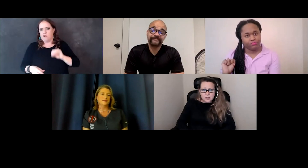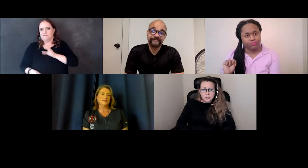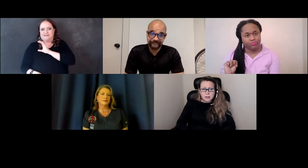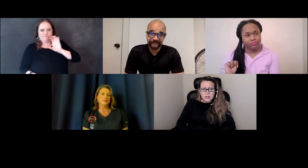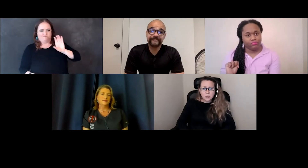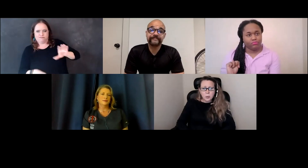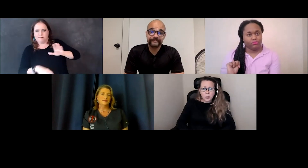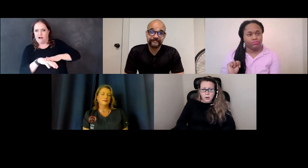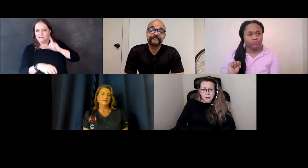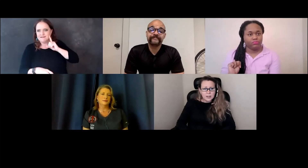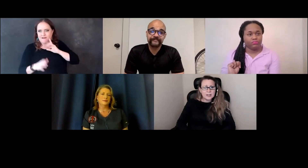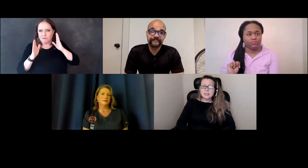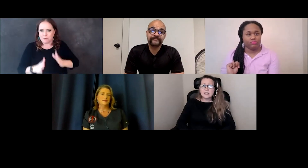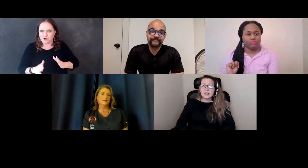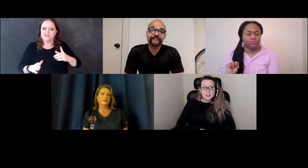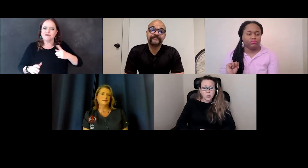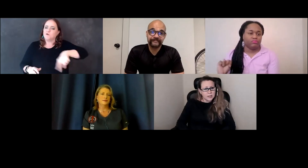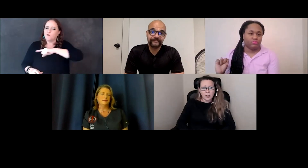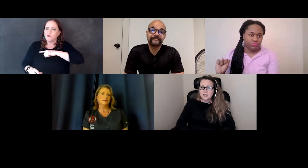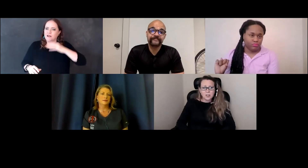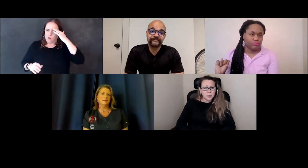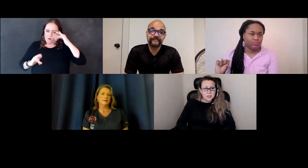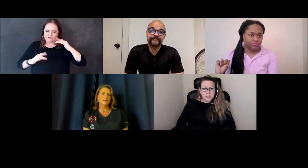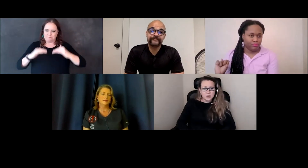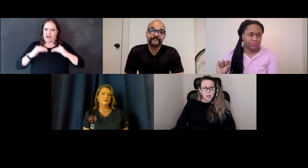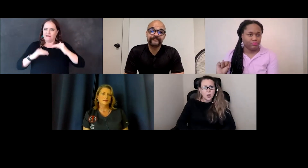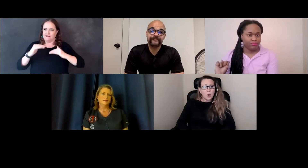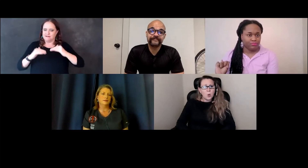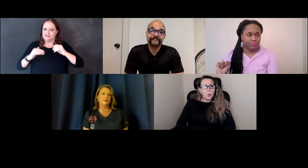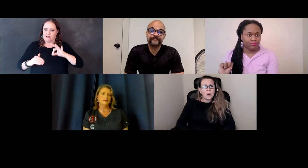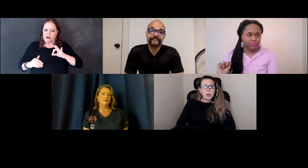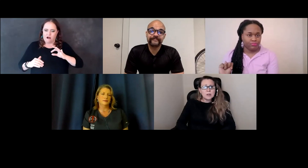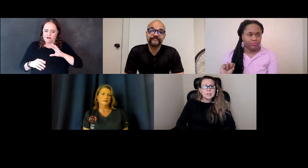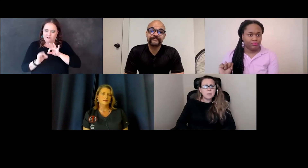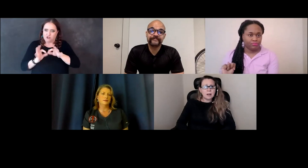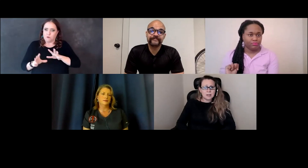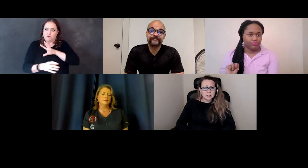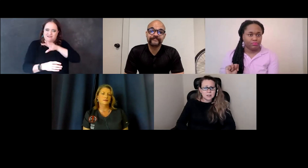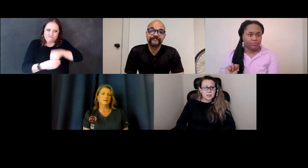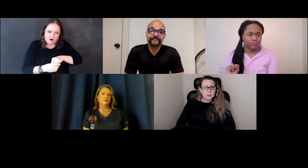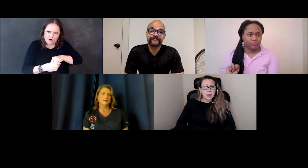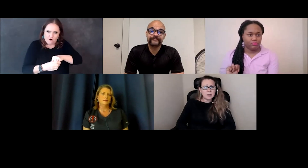It is not only on the deaf person. We know it's a balance.